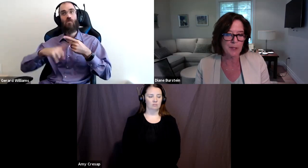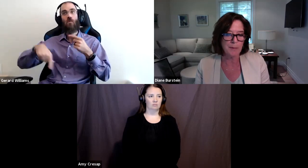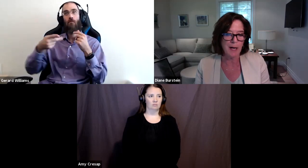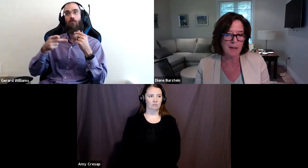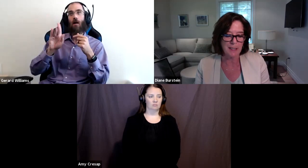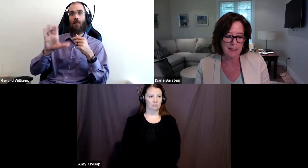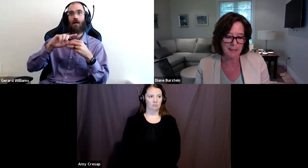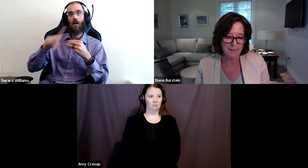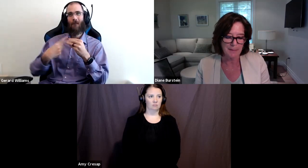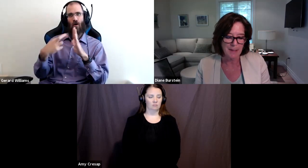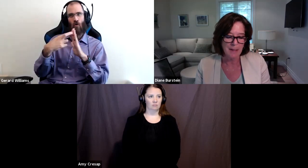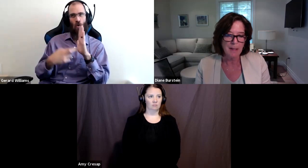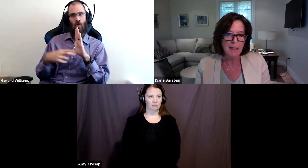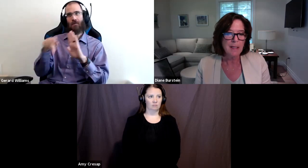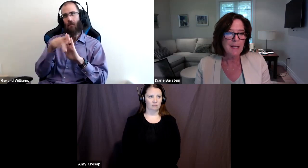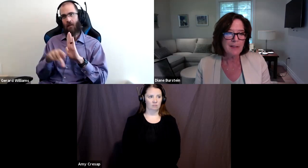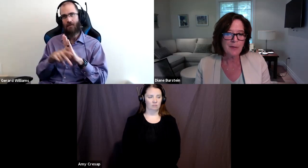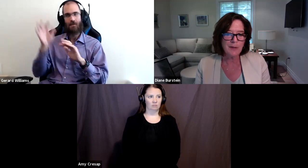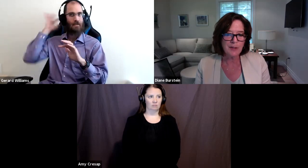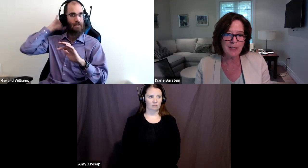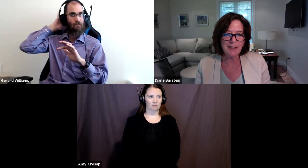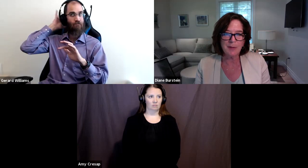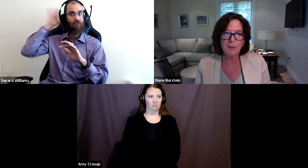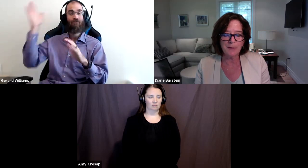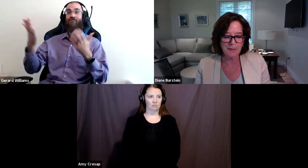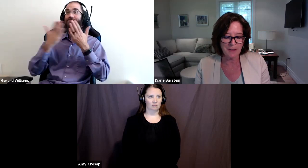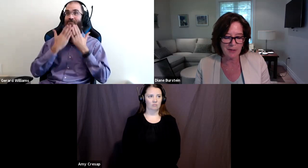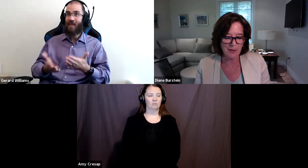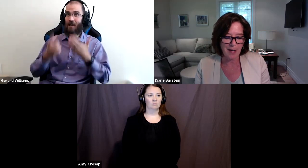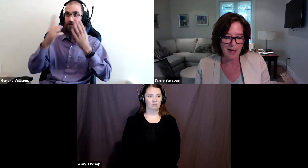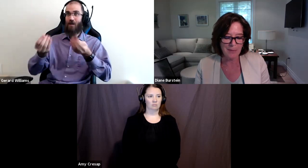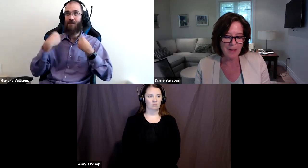and policies. Thanks for the chance to briefly describe